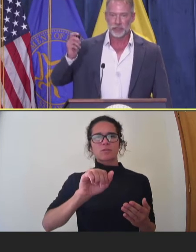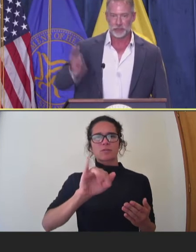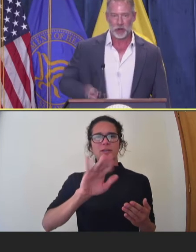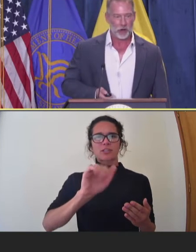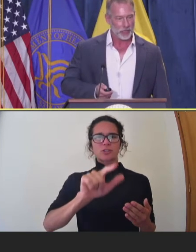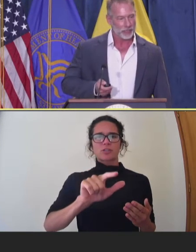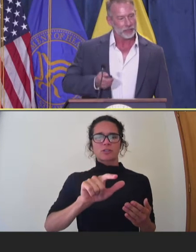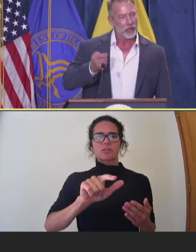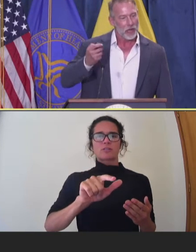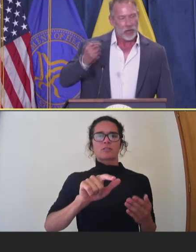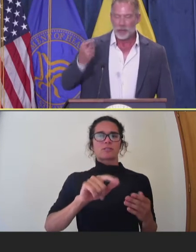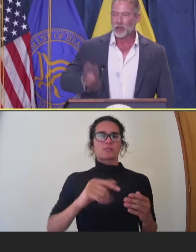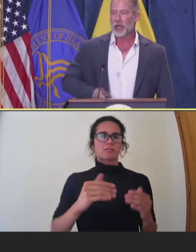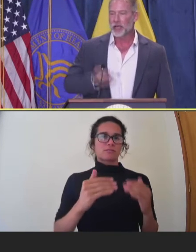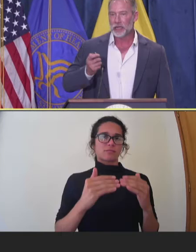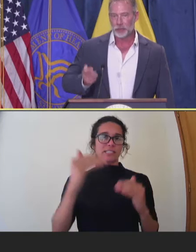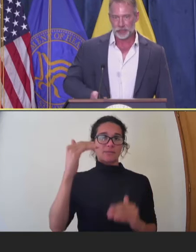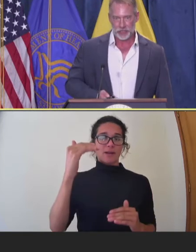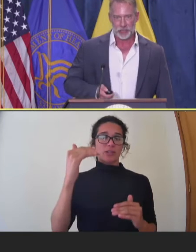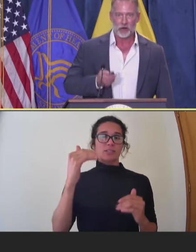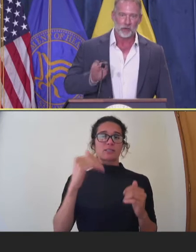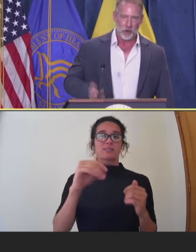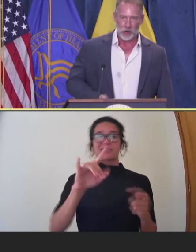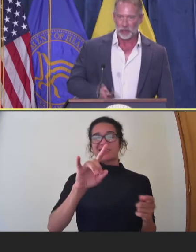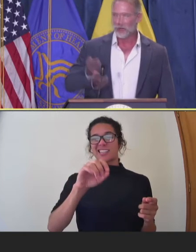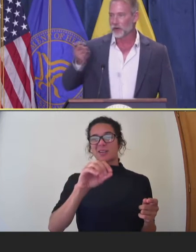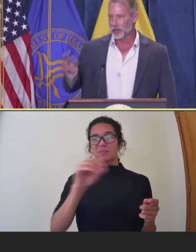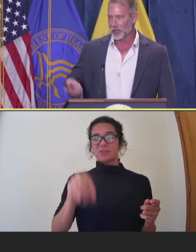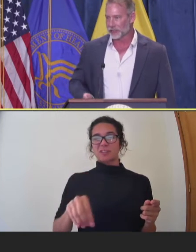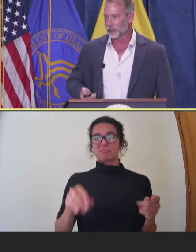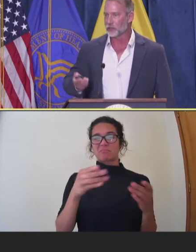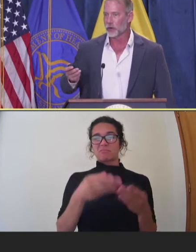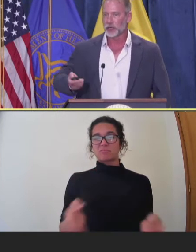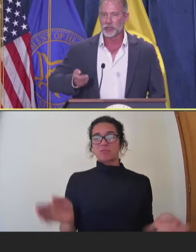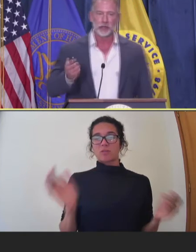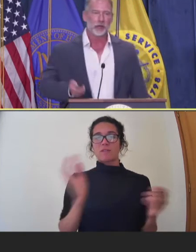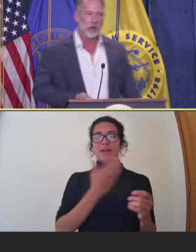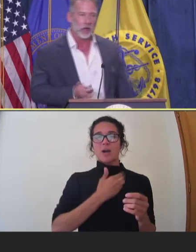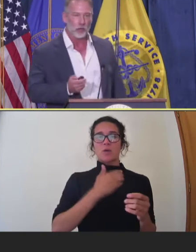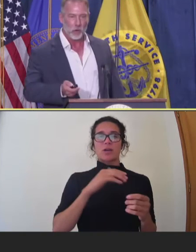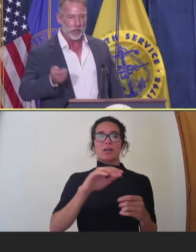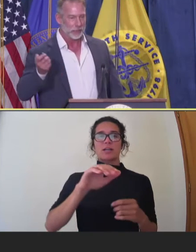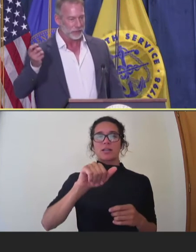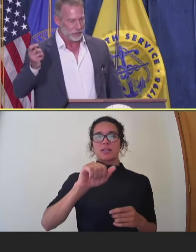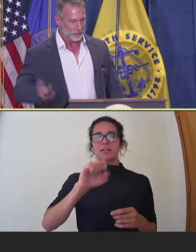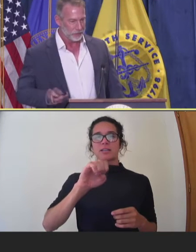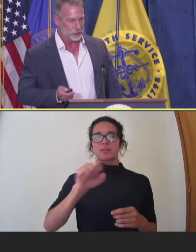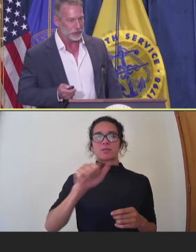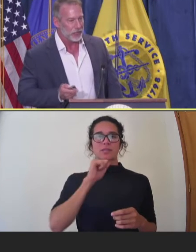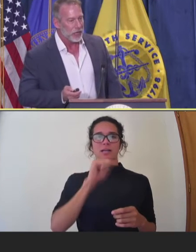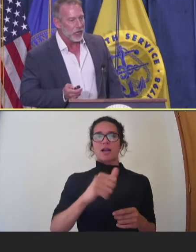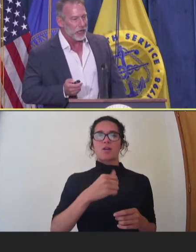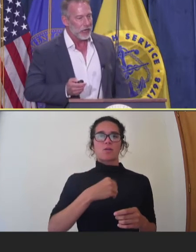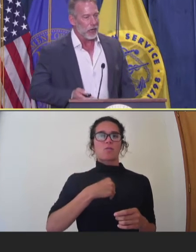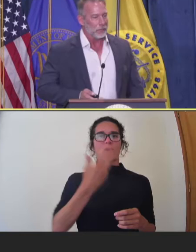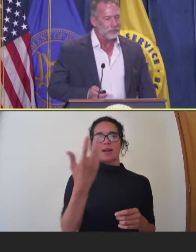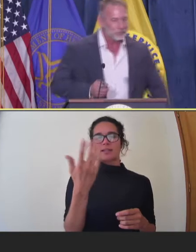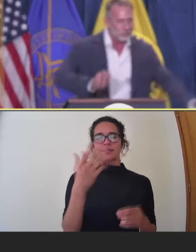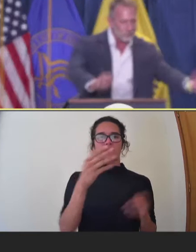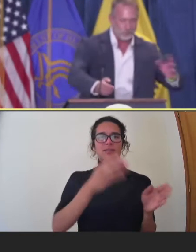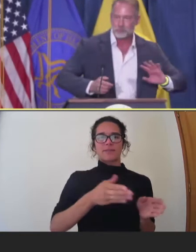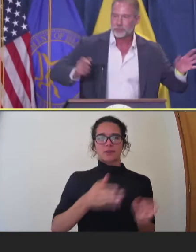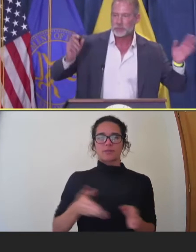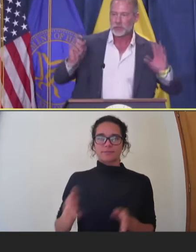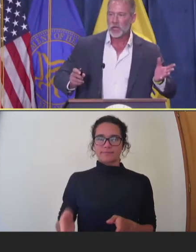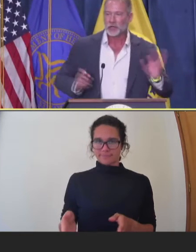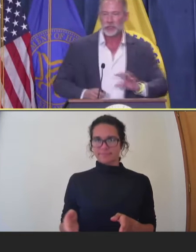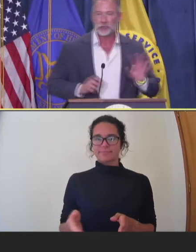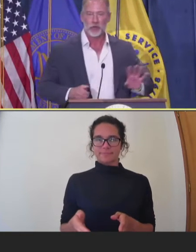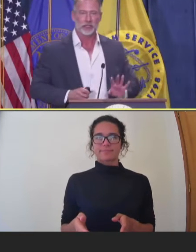disparities. About 80 percent overall of our cases were in non-white individuals. Now, I just want to